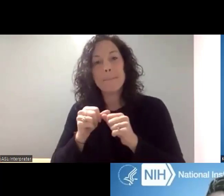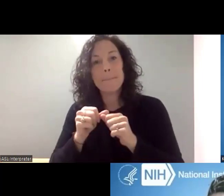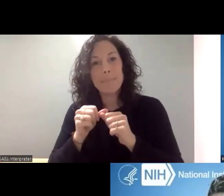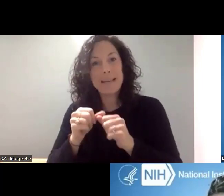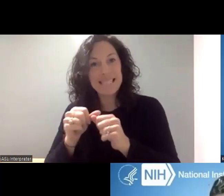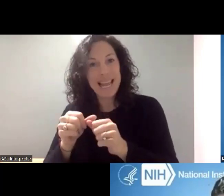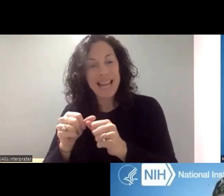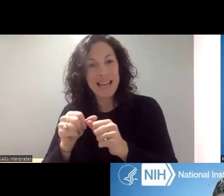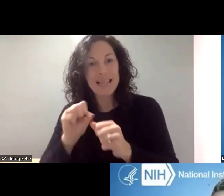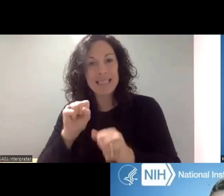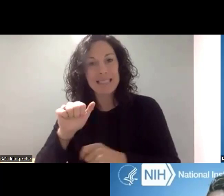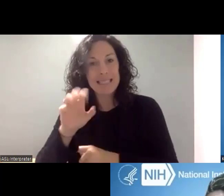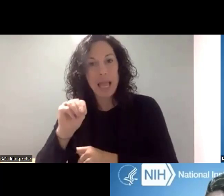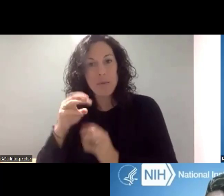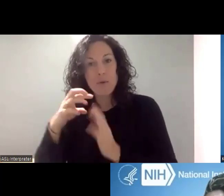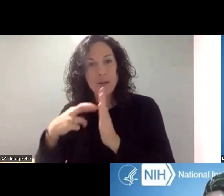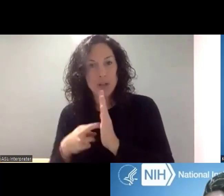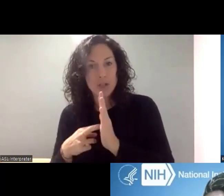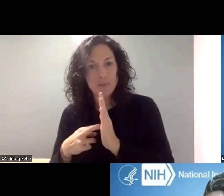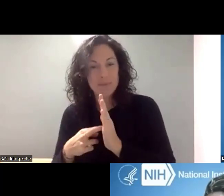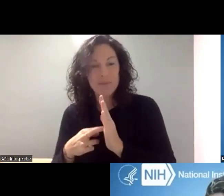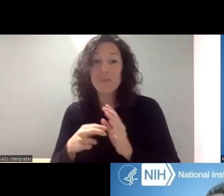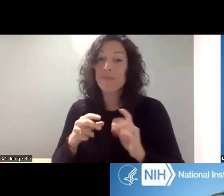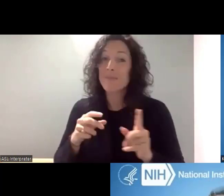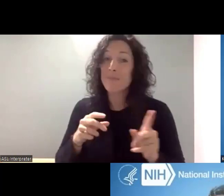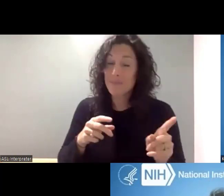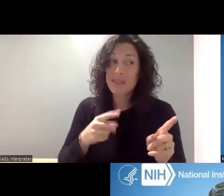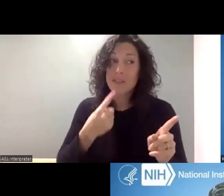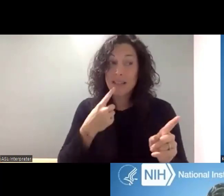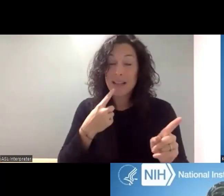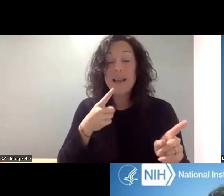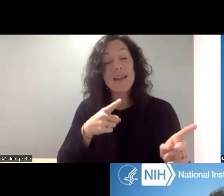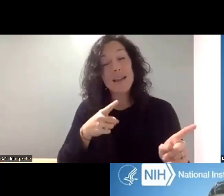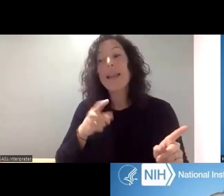And as Michelle mentioned, that can take a little while, so be sure you're working on that.